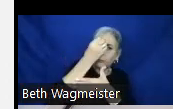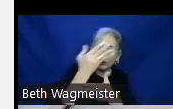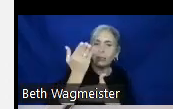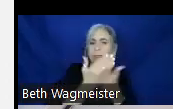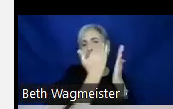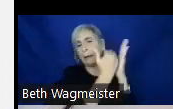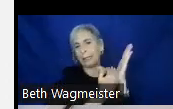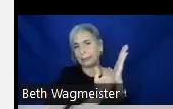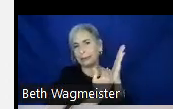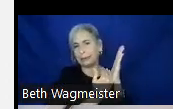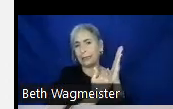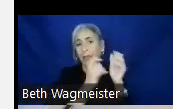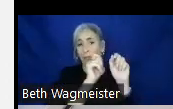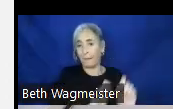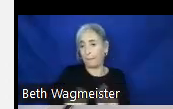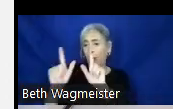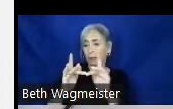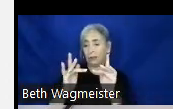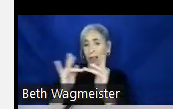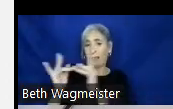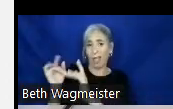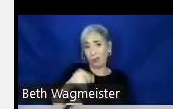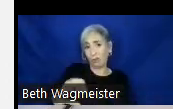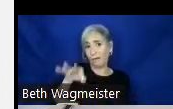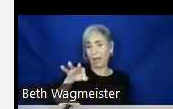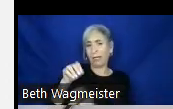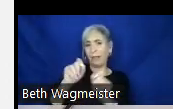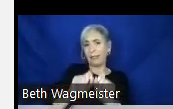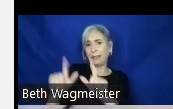You can find the blog post online. The slides will go out later. You can find the links there,